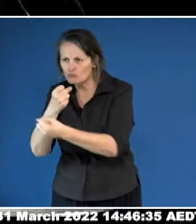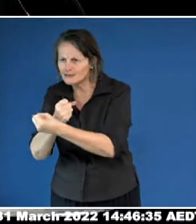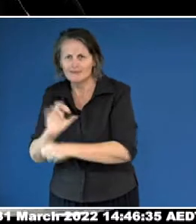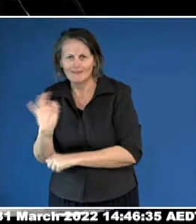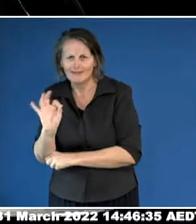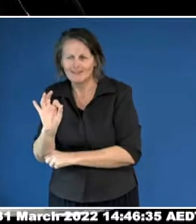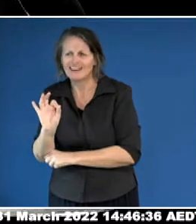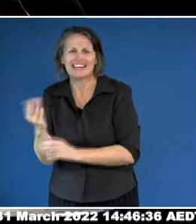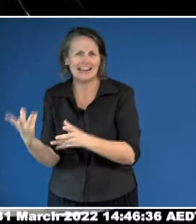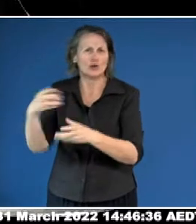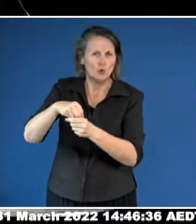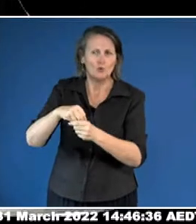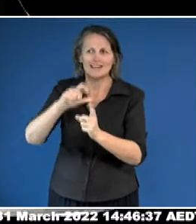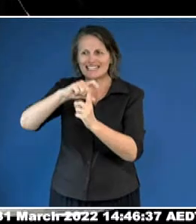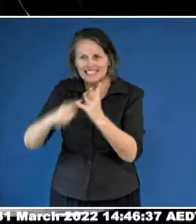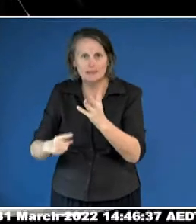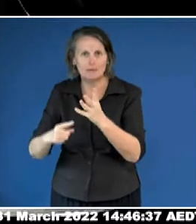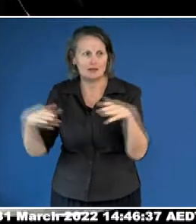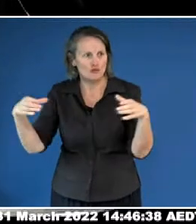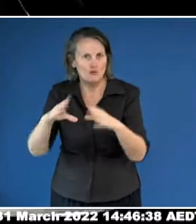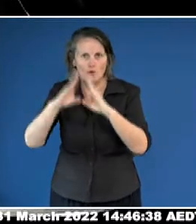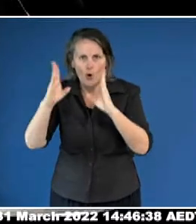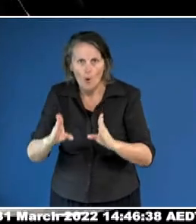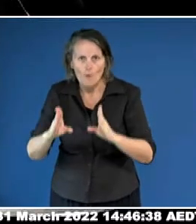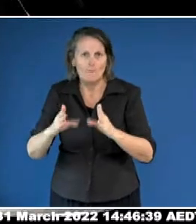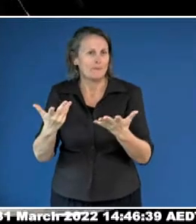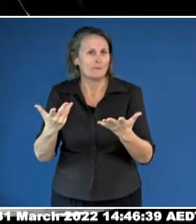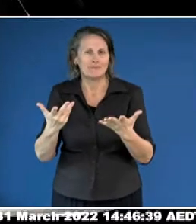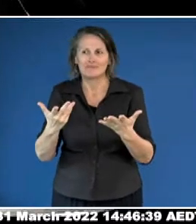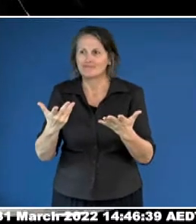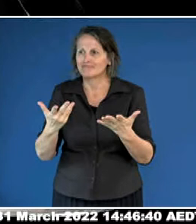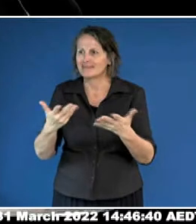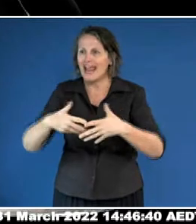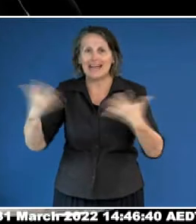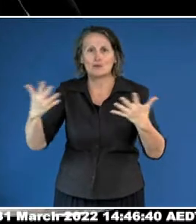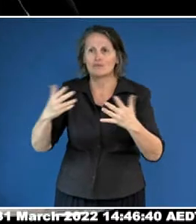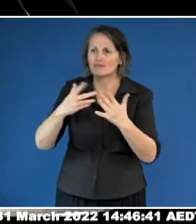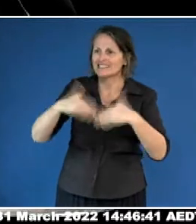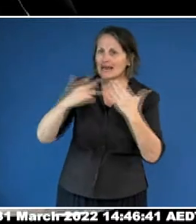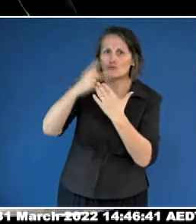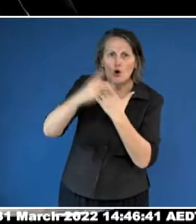included. Disability-specific and mainstream settings and people with disability are often deprived of their liberty.